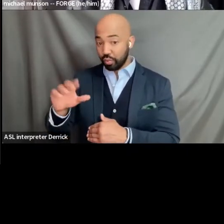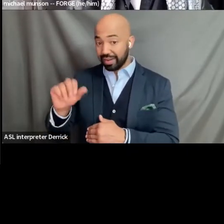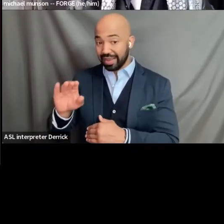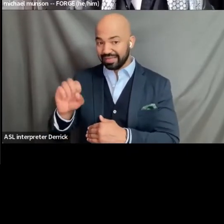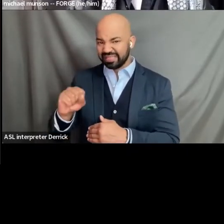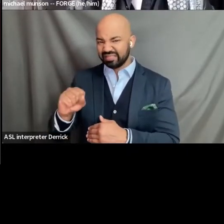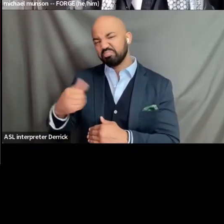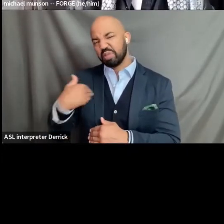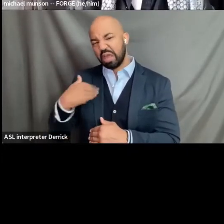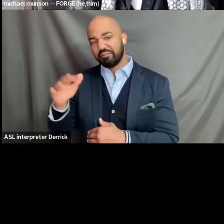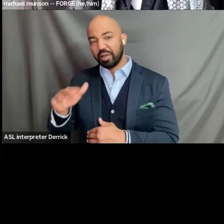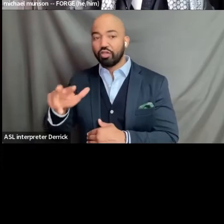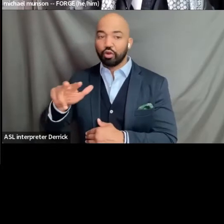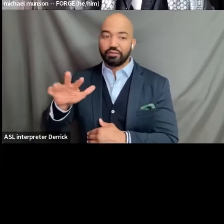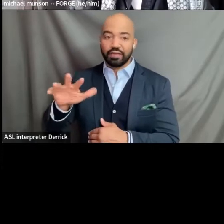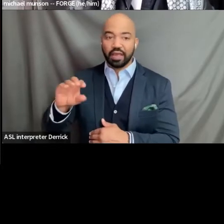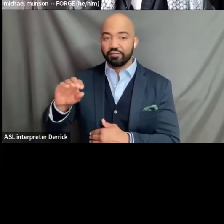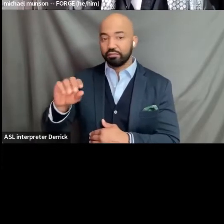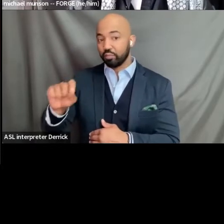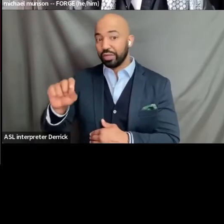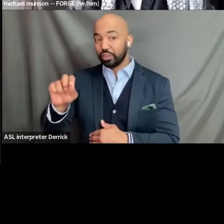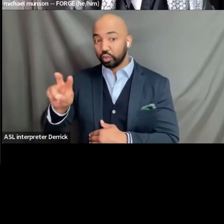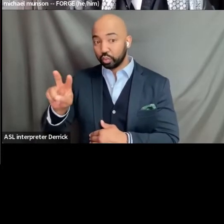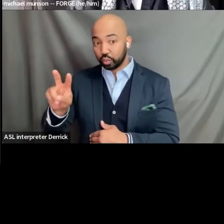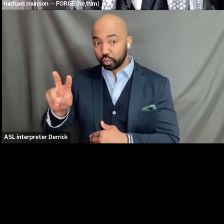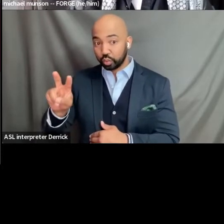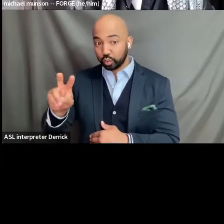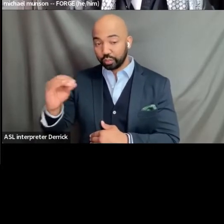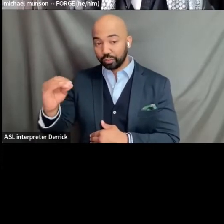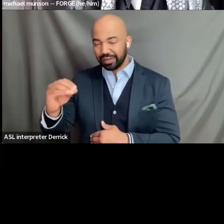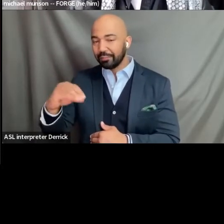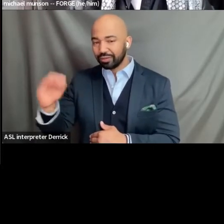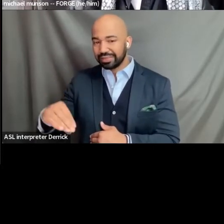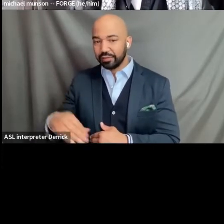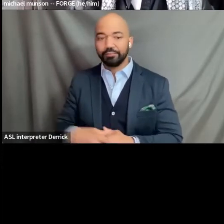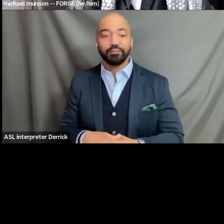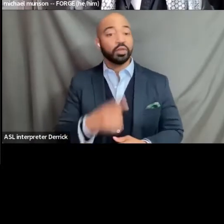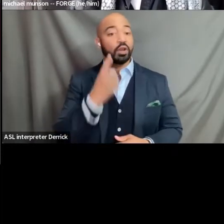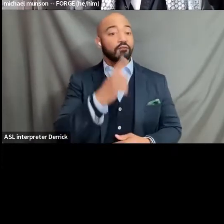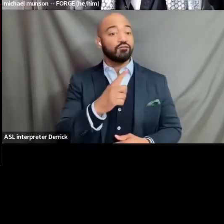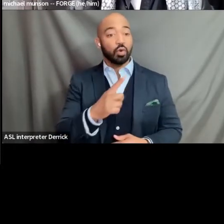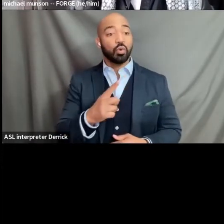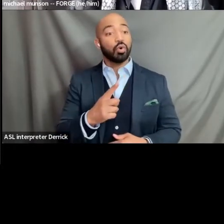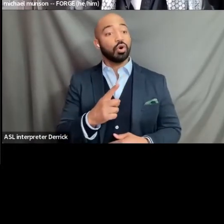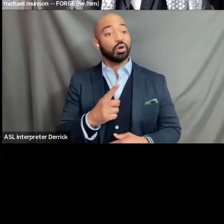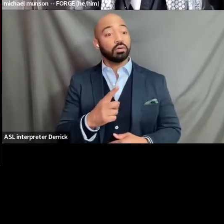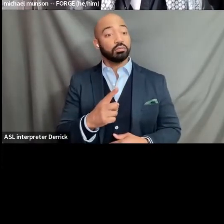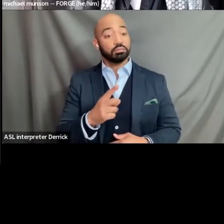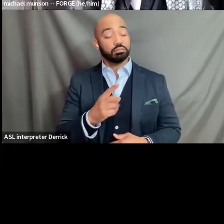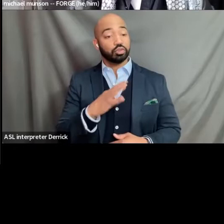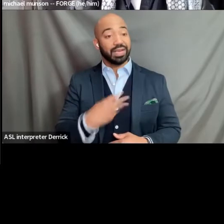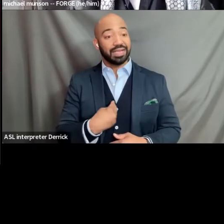When we look at trans folks, that rate starts, suicide attempt rate starts at 40%